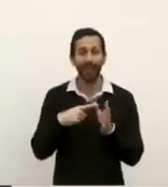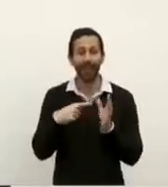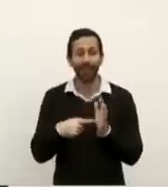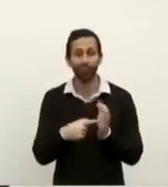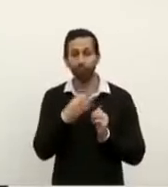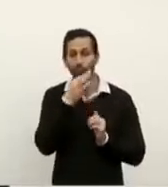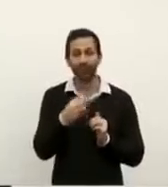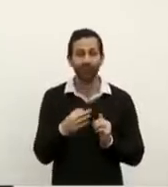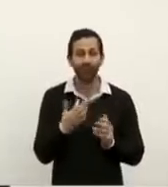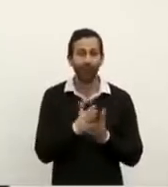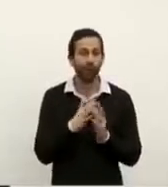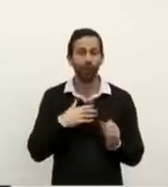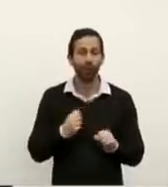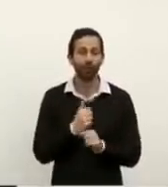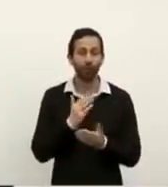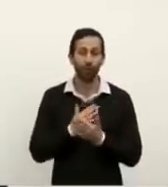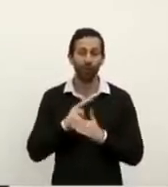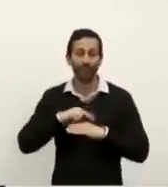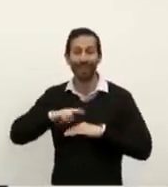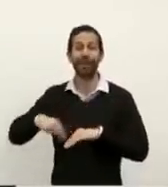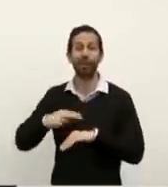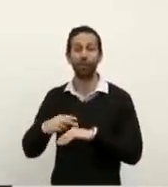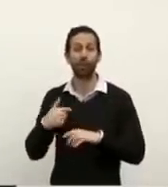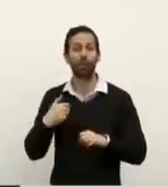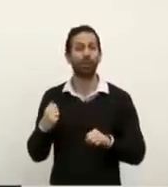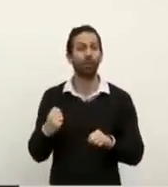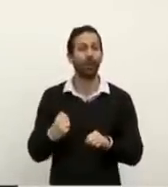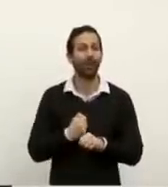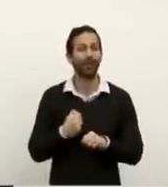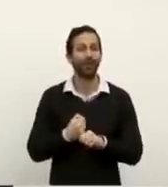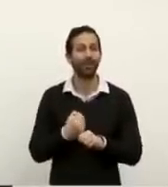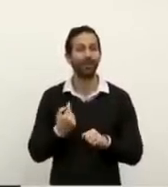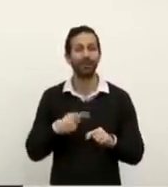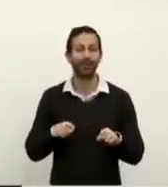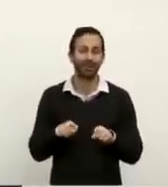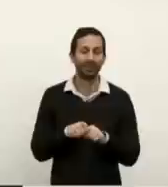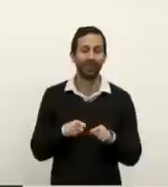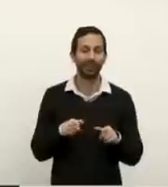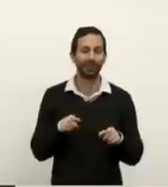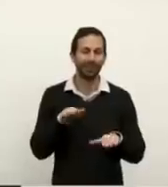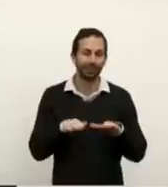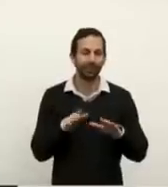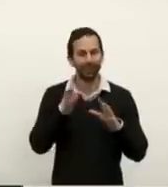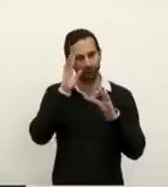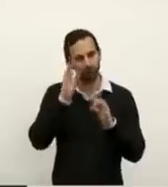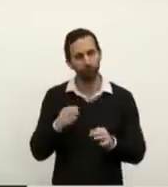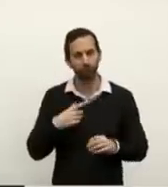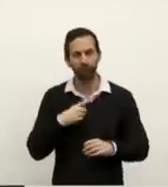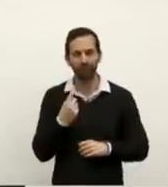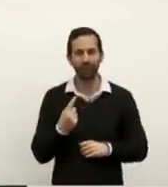how do we make sure that nationally, we're making if not the same, very similar decisions, 'cause each participant's unique.